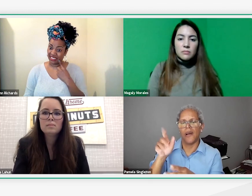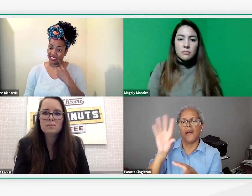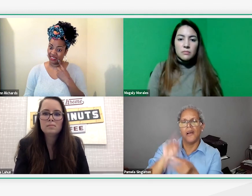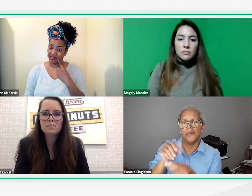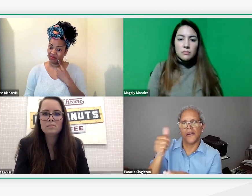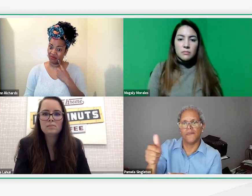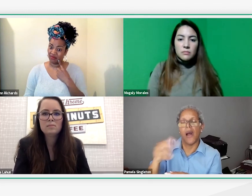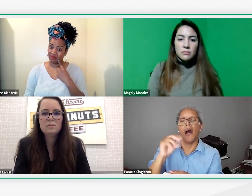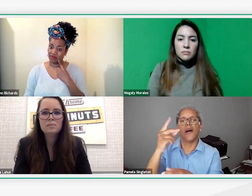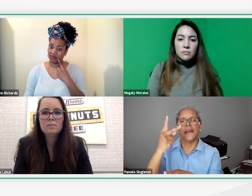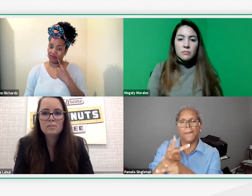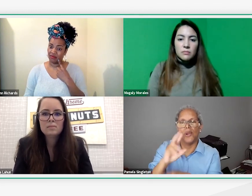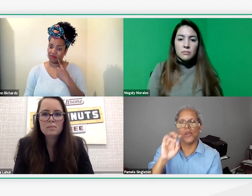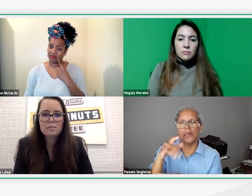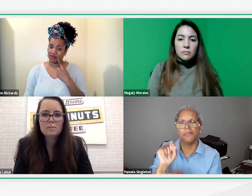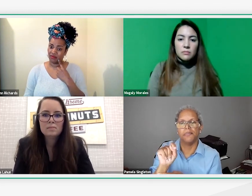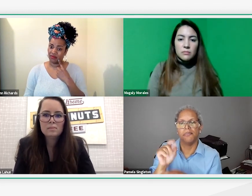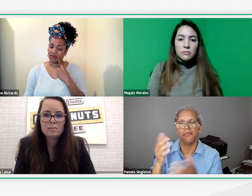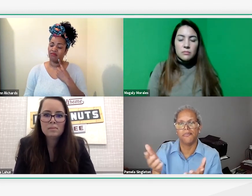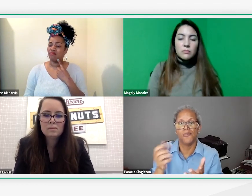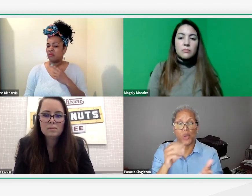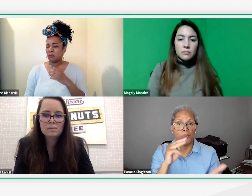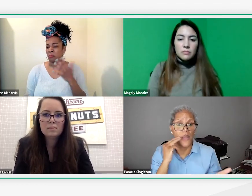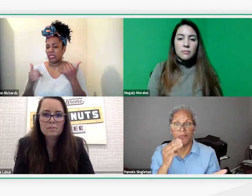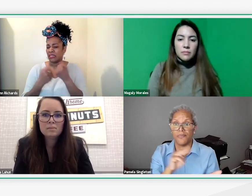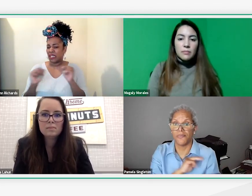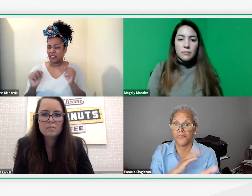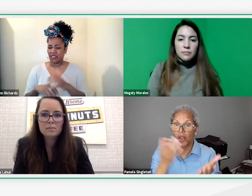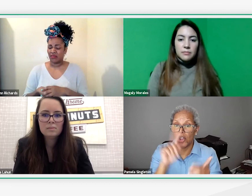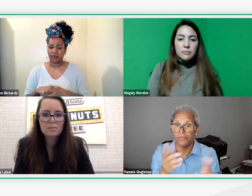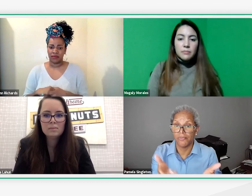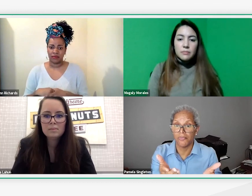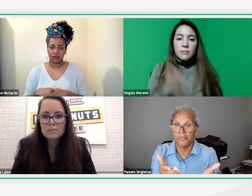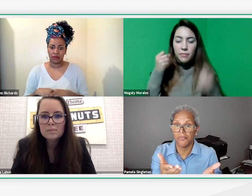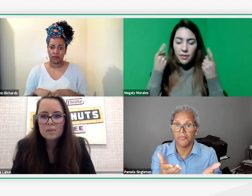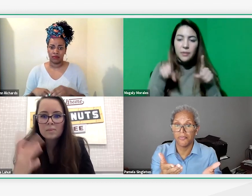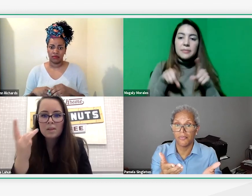Yeah. You're gonna want to total it yourself and keep the receipts. I mean,